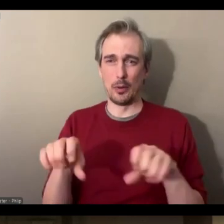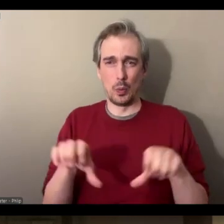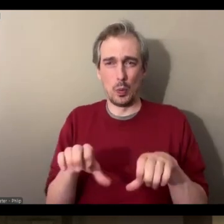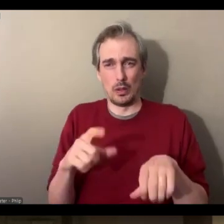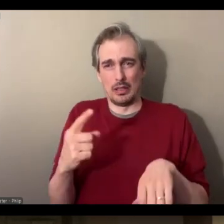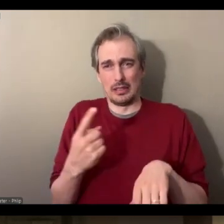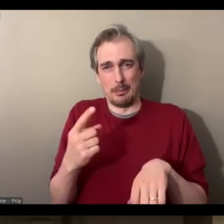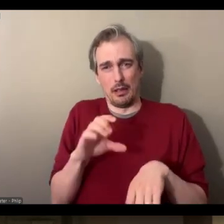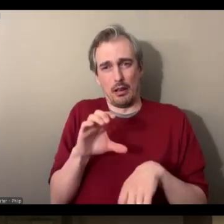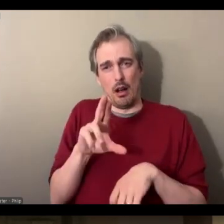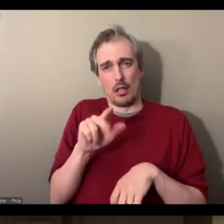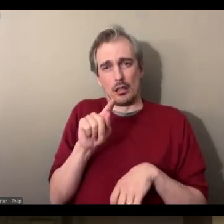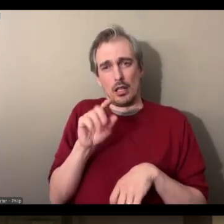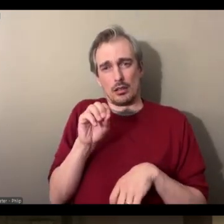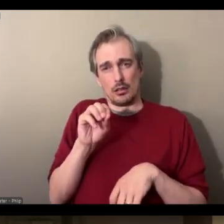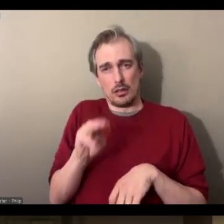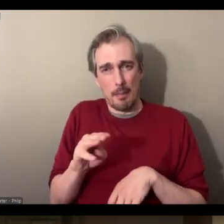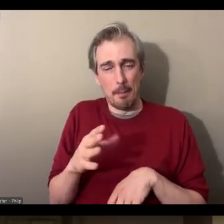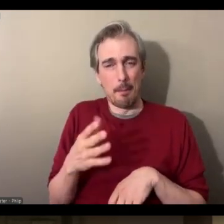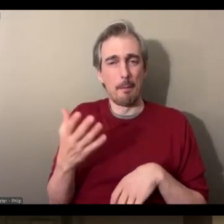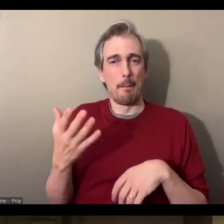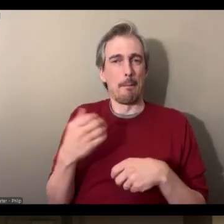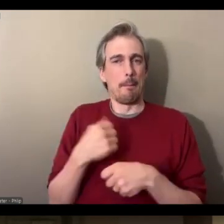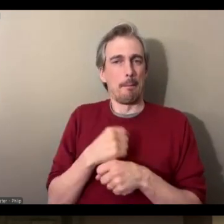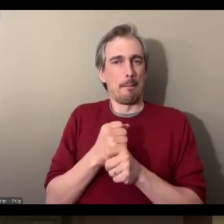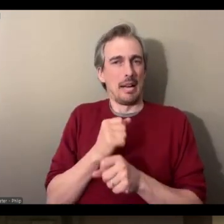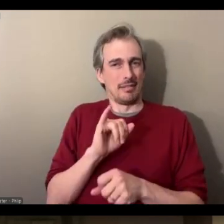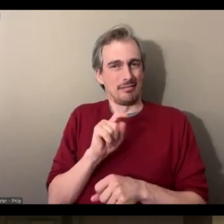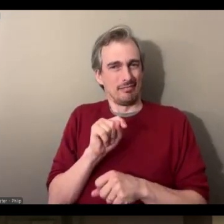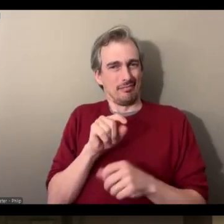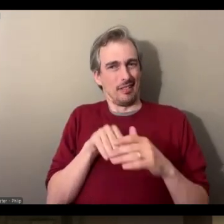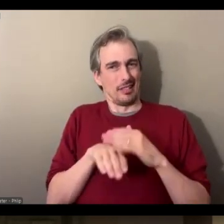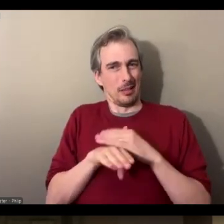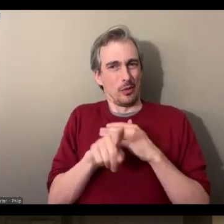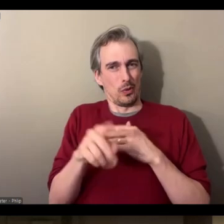make something as accessible as you want it to be. And we thought... Okay. What can we build